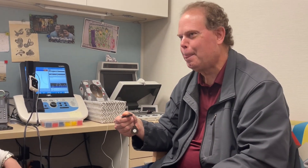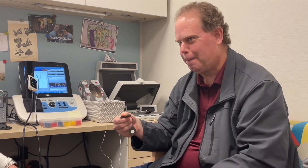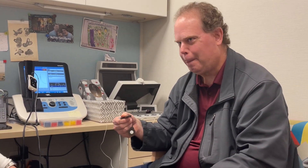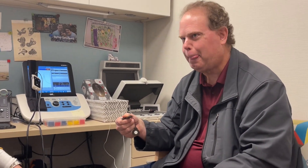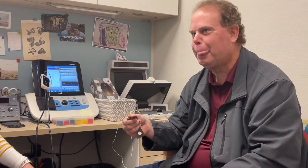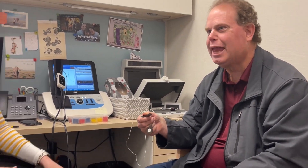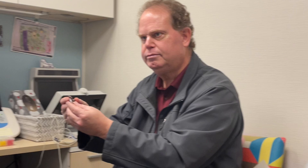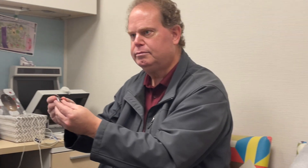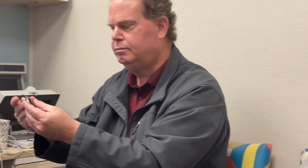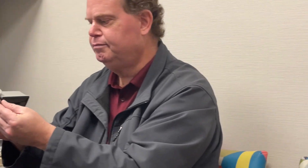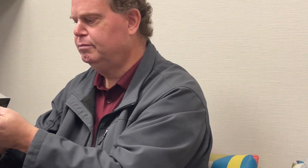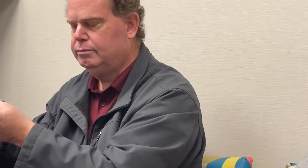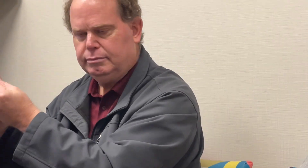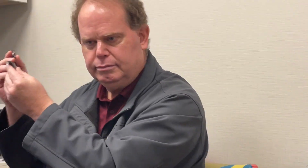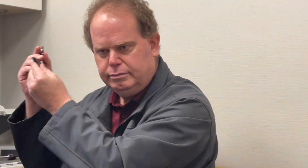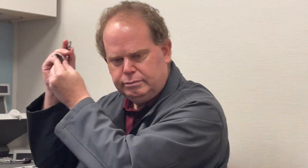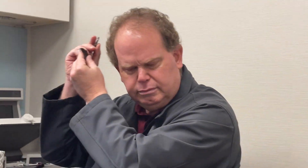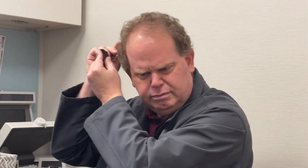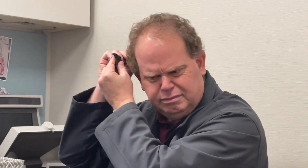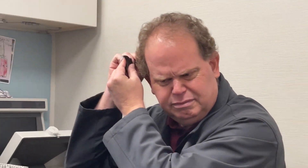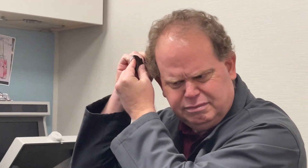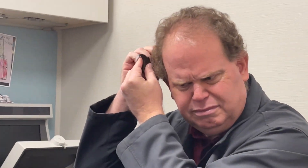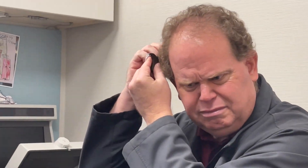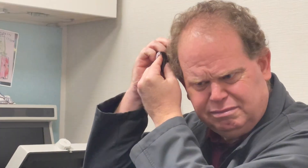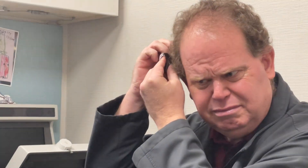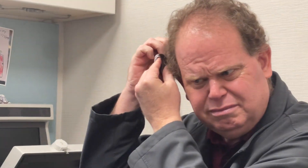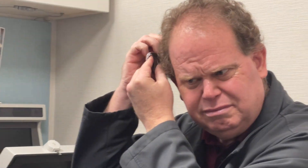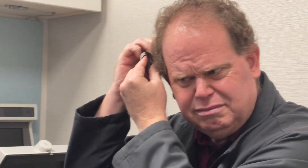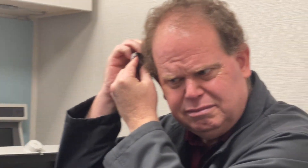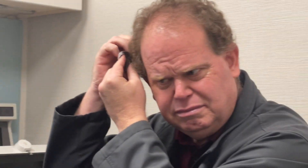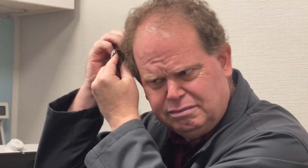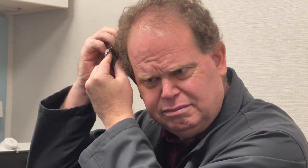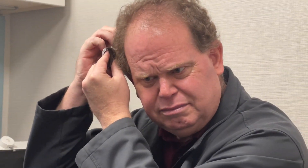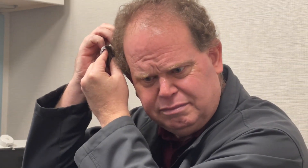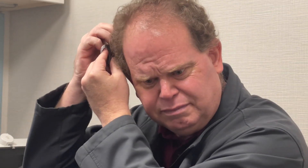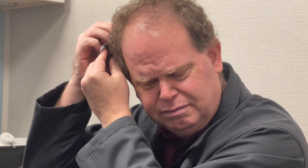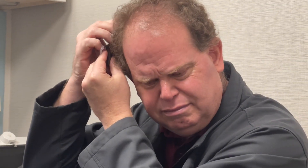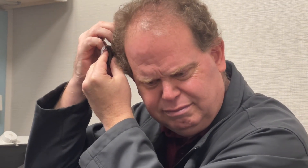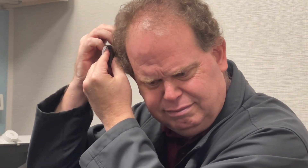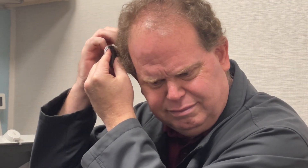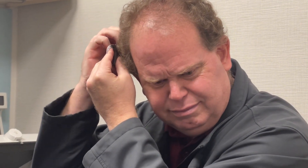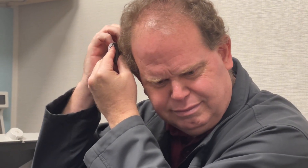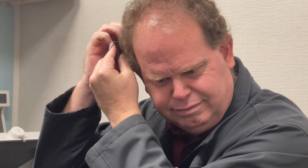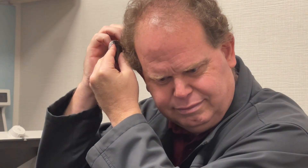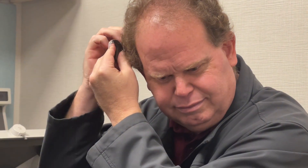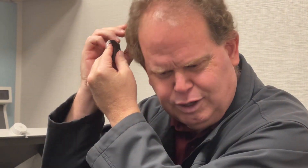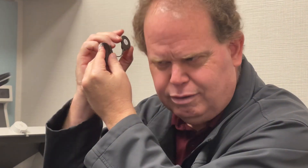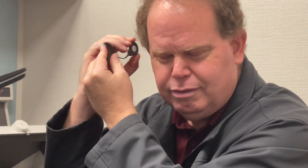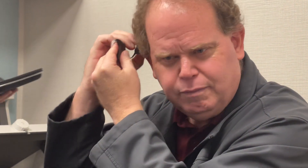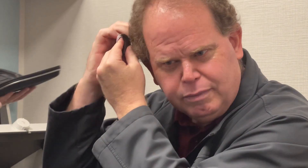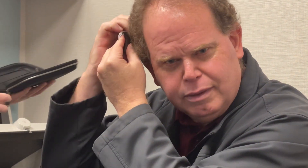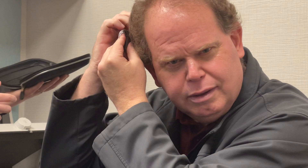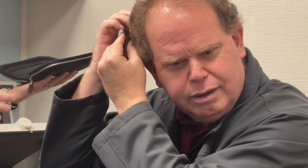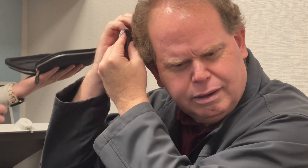it and as soon as you start to hear it you know you're in the right